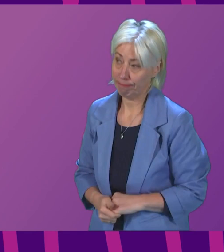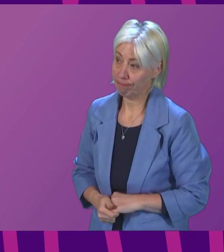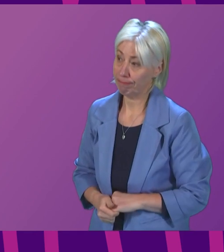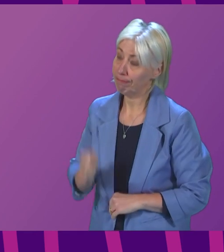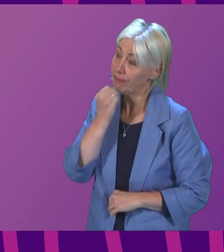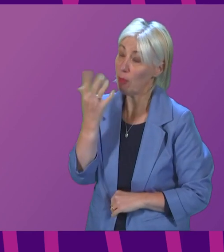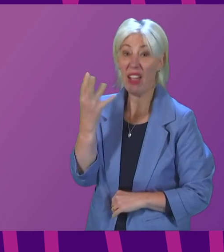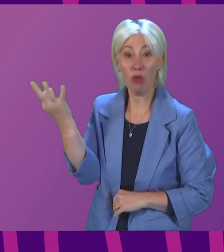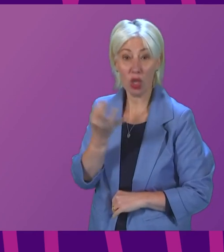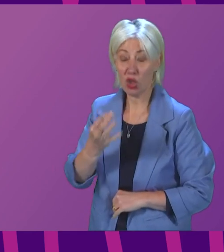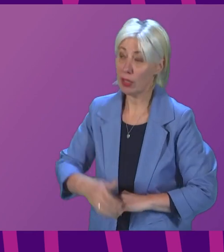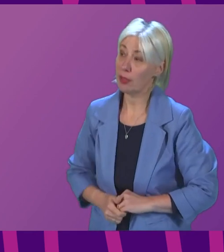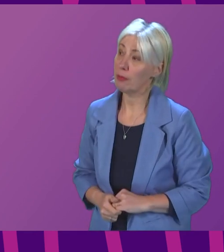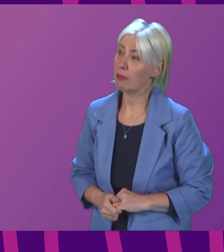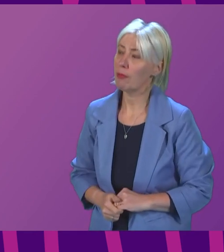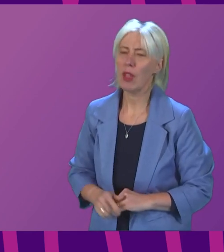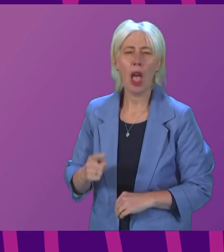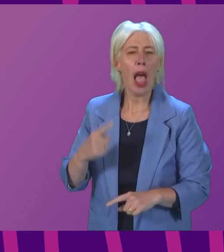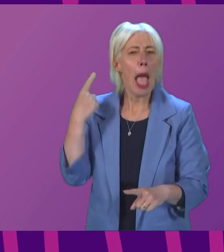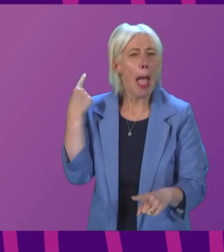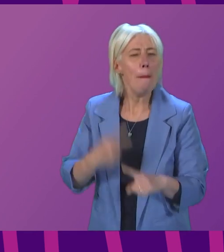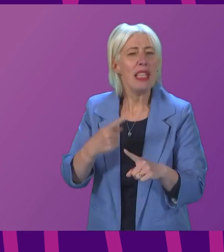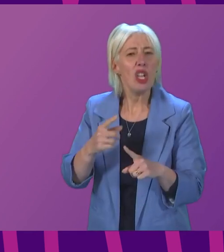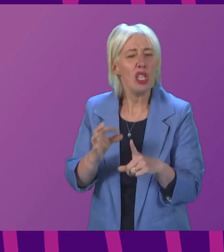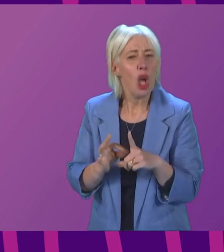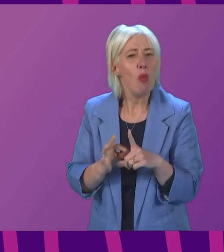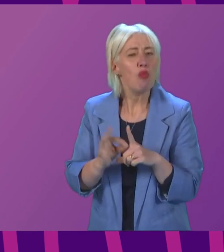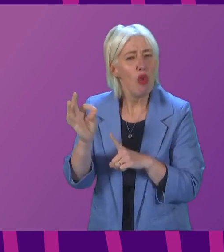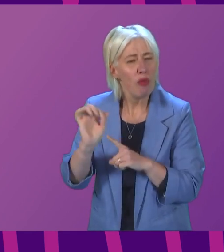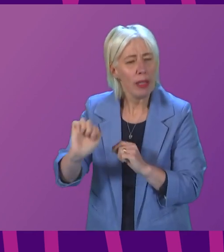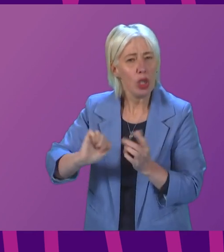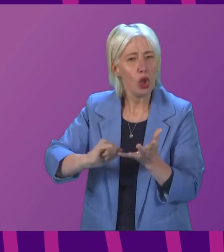To ask the First Minister what immediate improvements the Scottish Government plans to deliver for